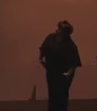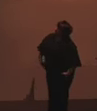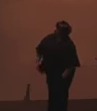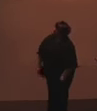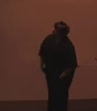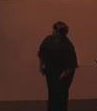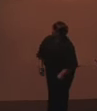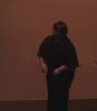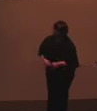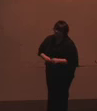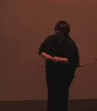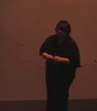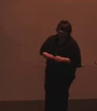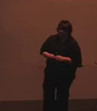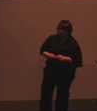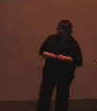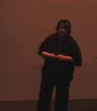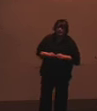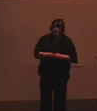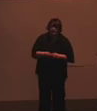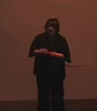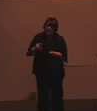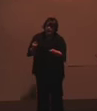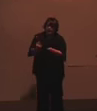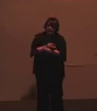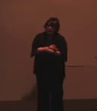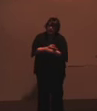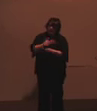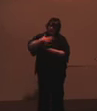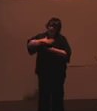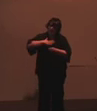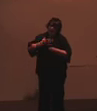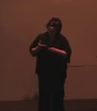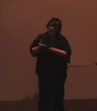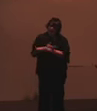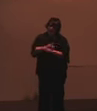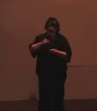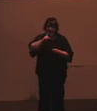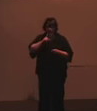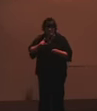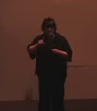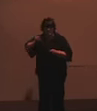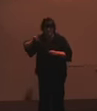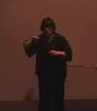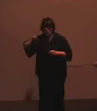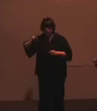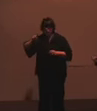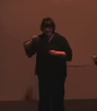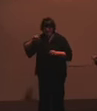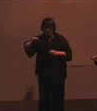And this random layout is one of the pursuing themes